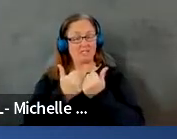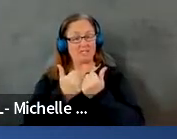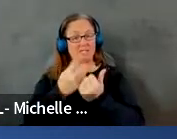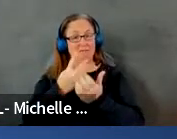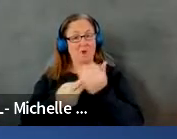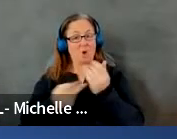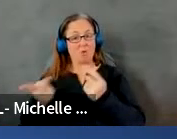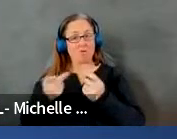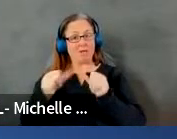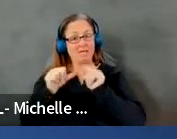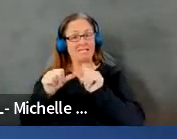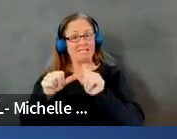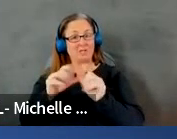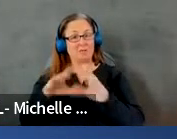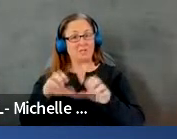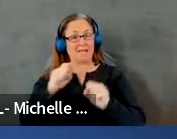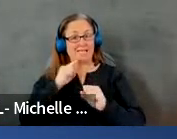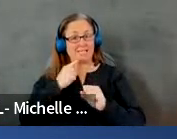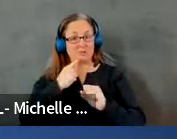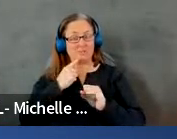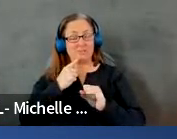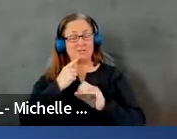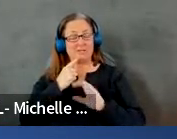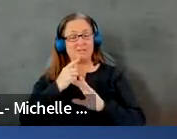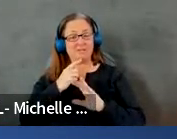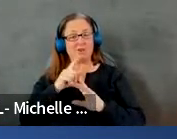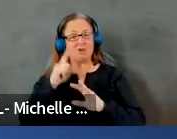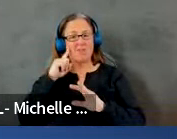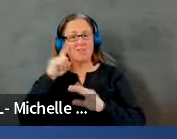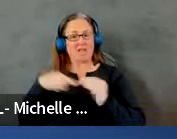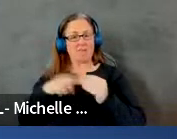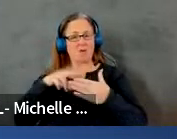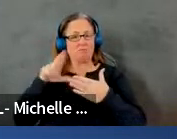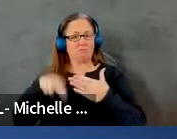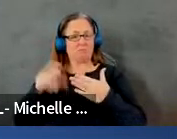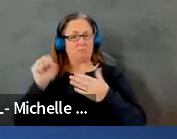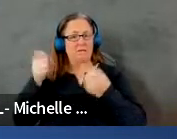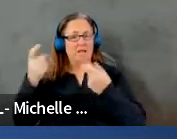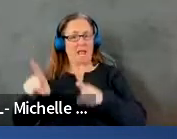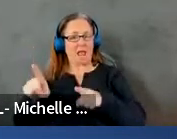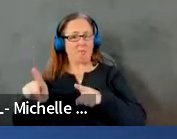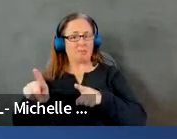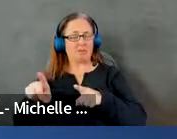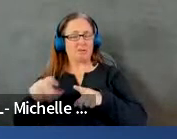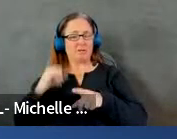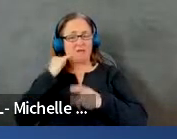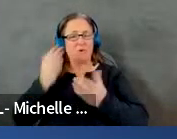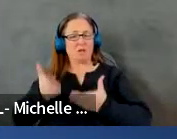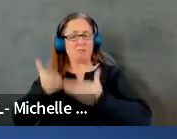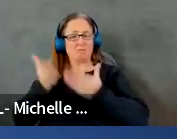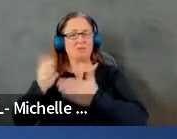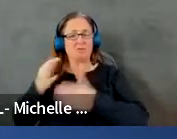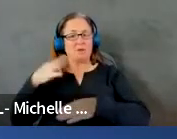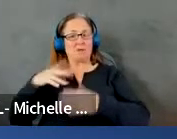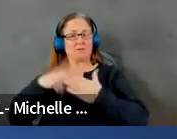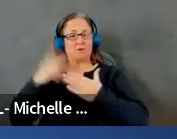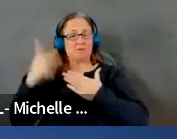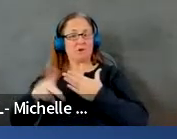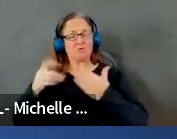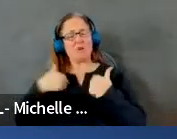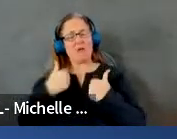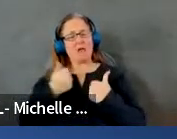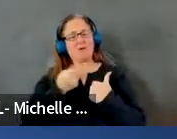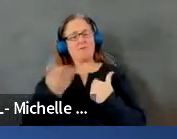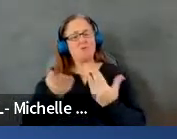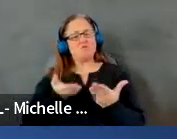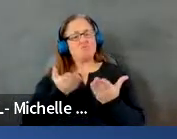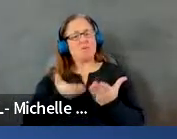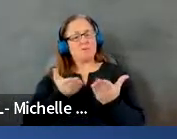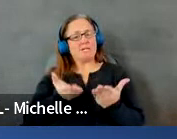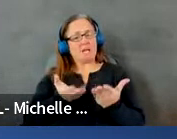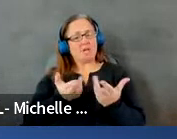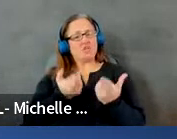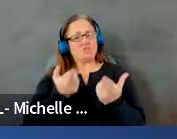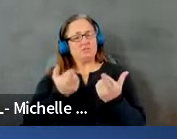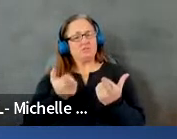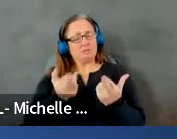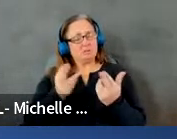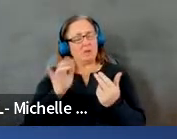to take this seriously and think about the implications for administering programs. Again,